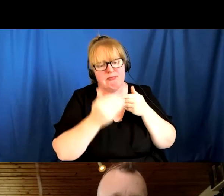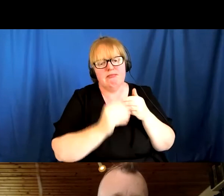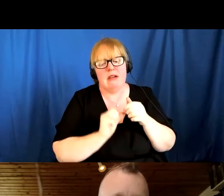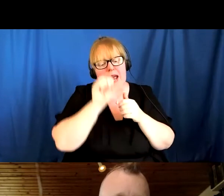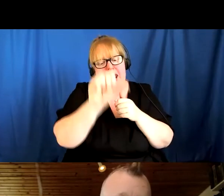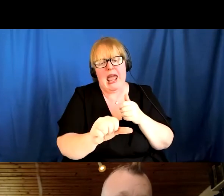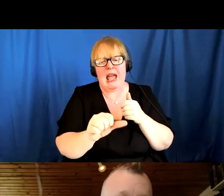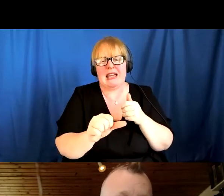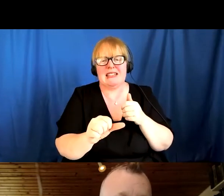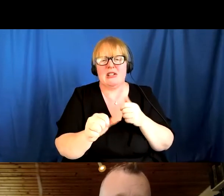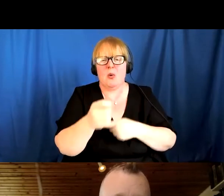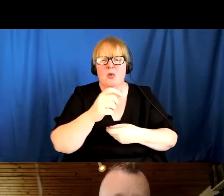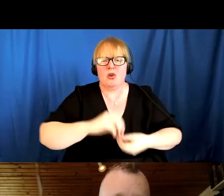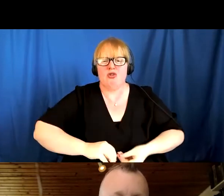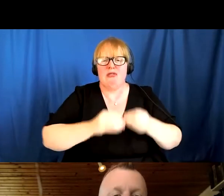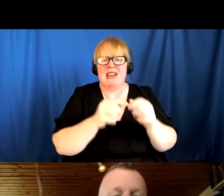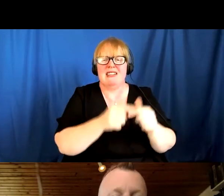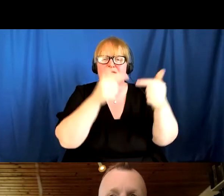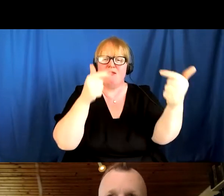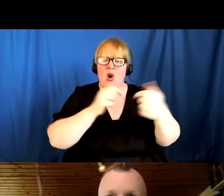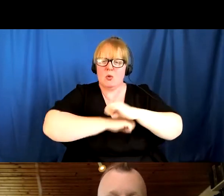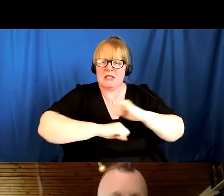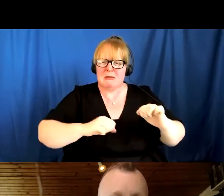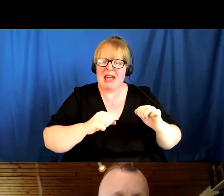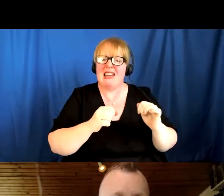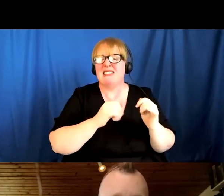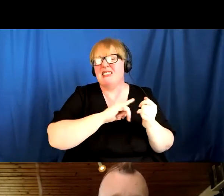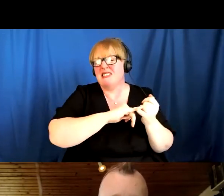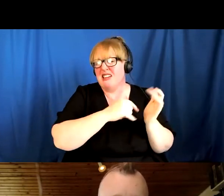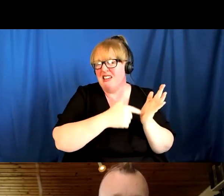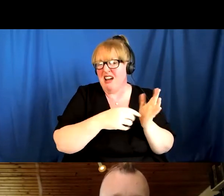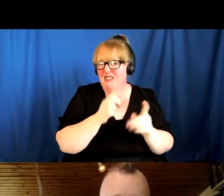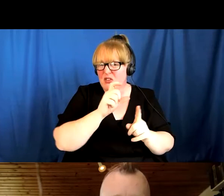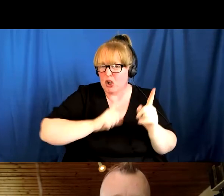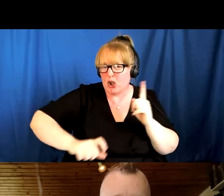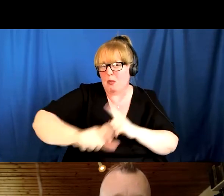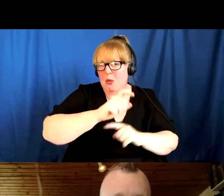which the community in St. Ives played from the position of fictional characters they'd created.